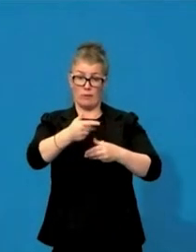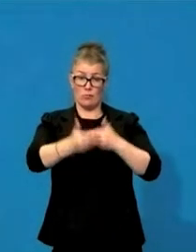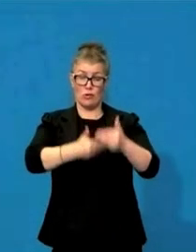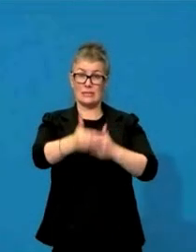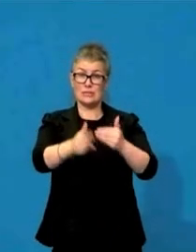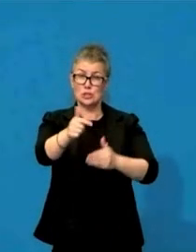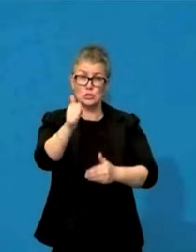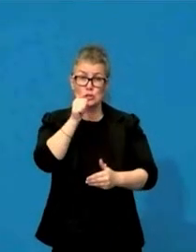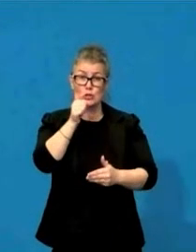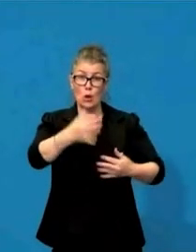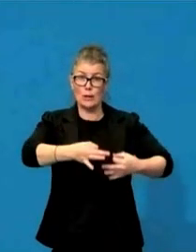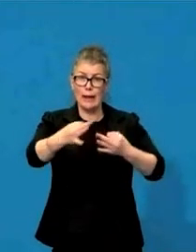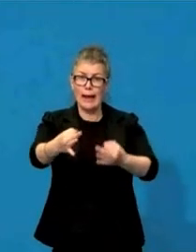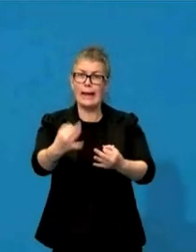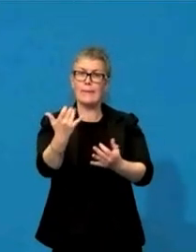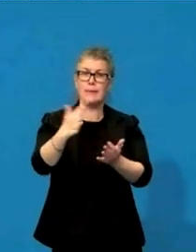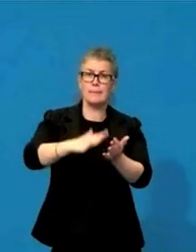been delayed? TOPSY JACKAMARRA: Yes.